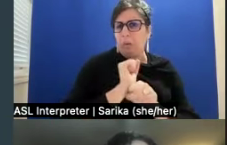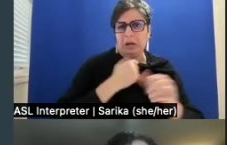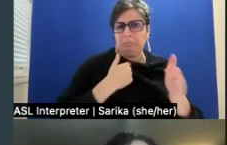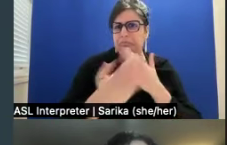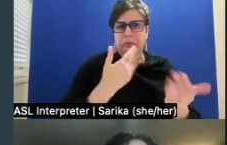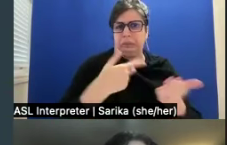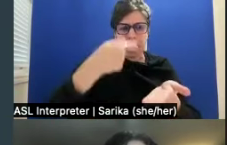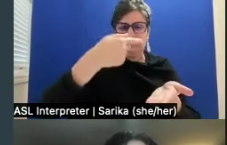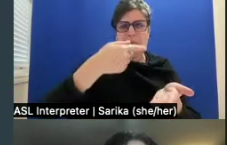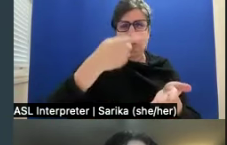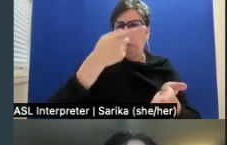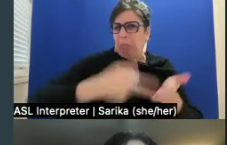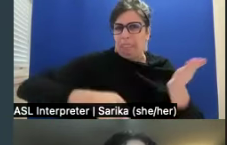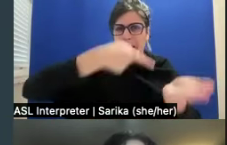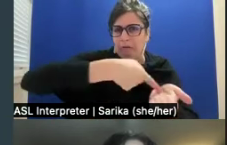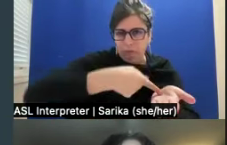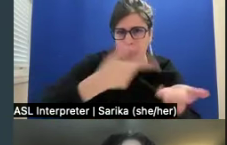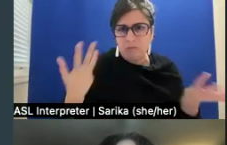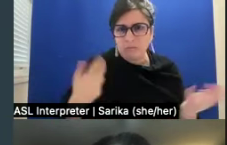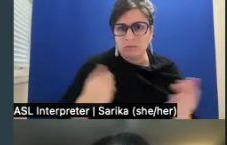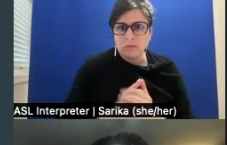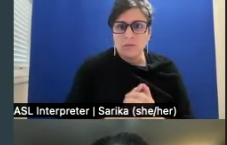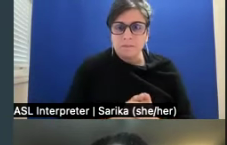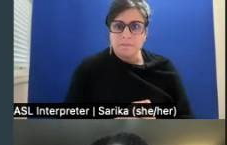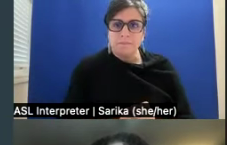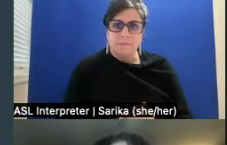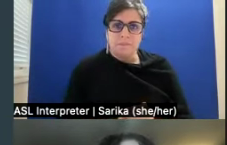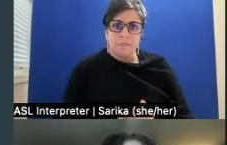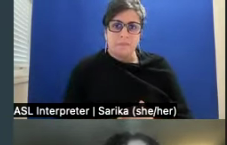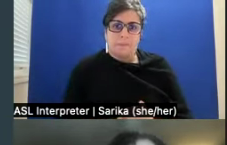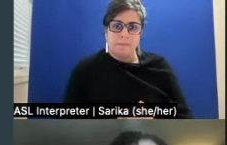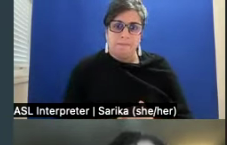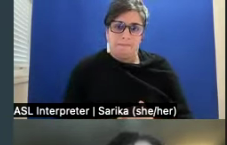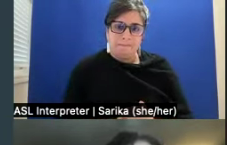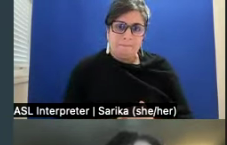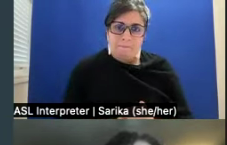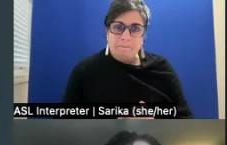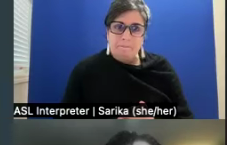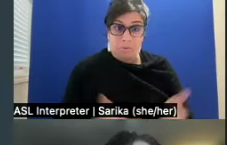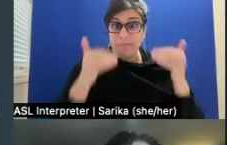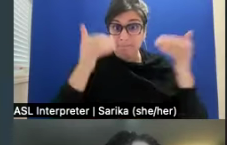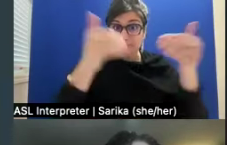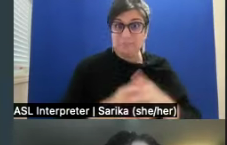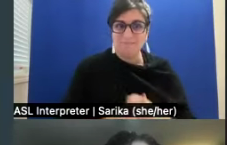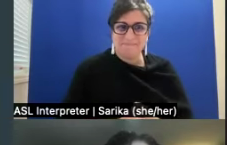with us through the work. Okay. We can move forward.